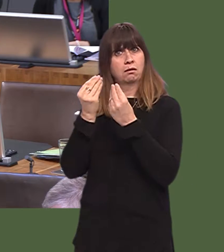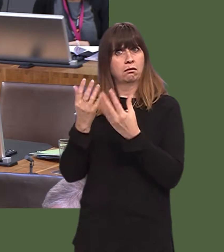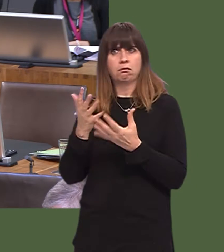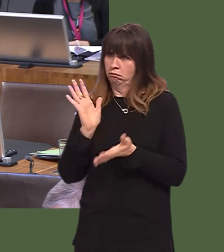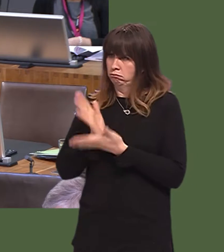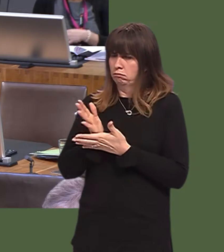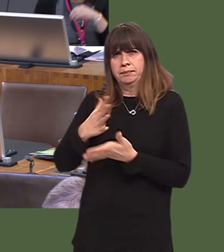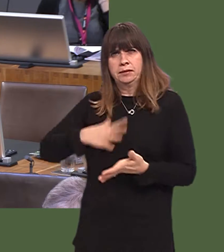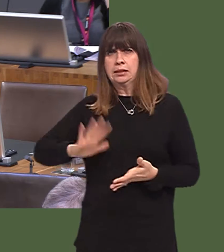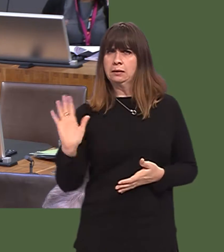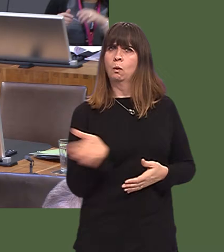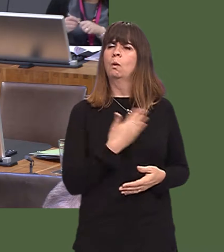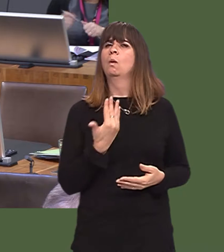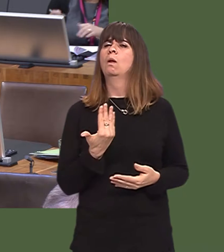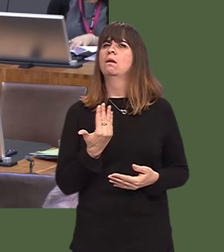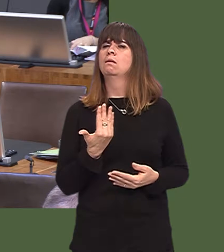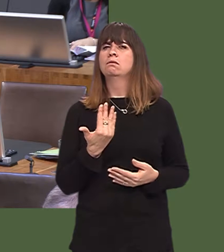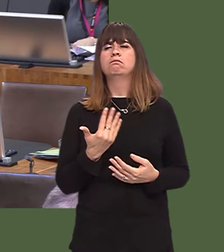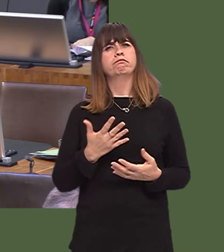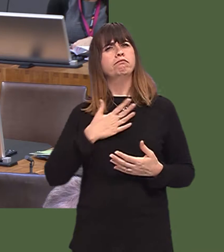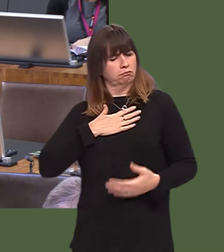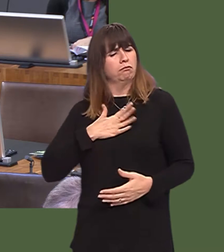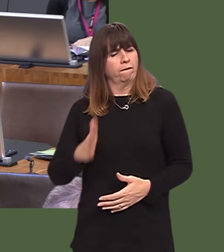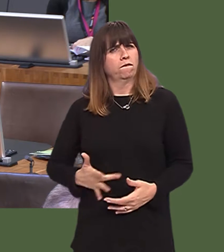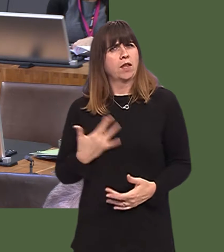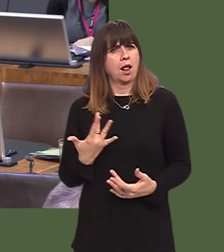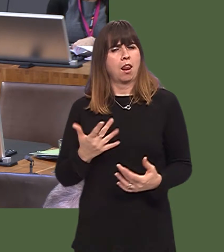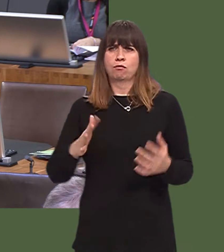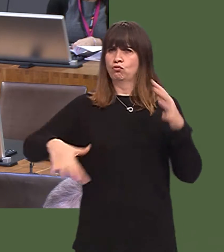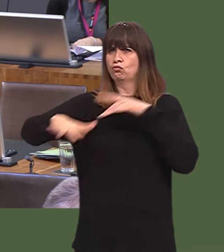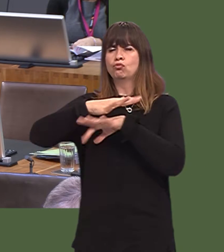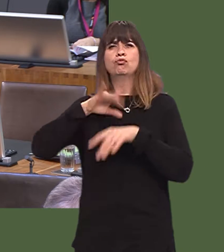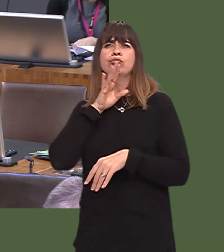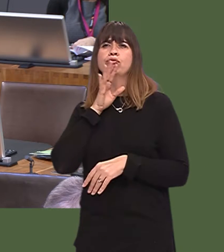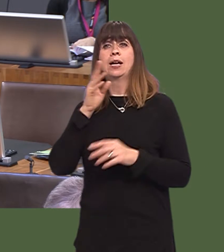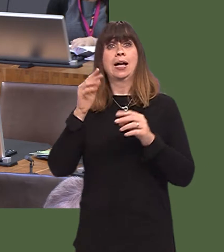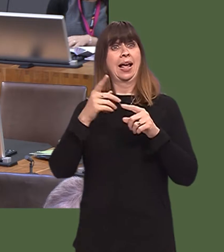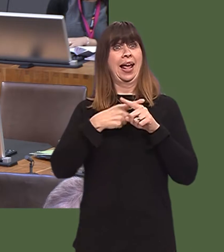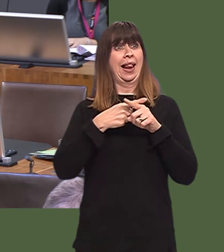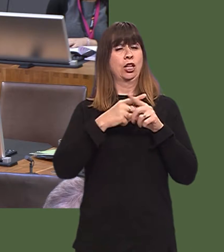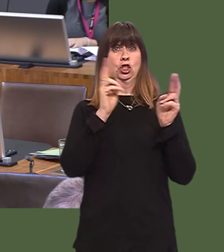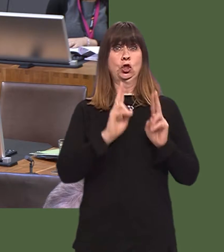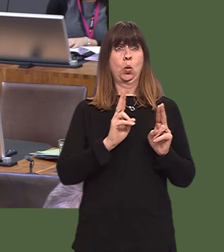I donít think we can say, hand on heart, that we have created confident Welsh speakers in our English-medium schools. Clearly, thatís not the case.